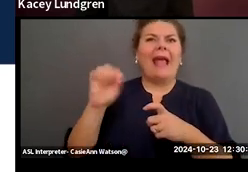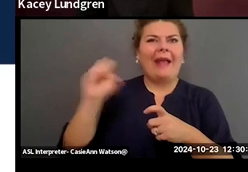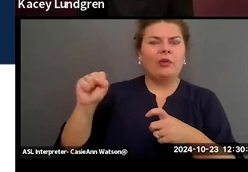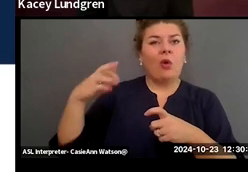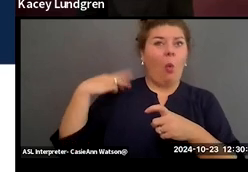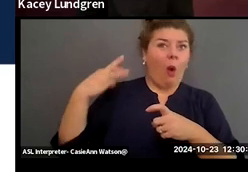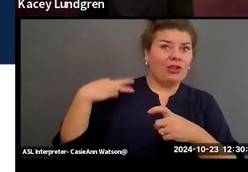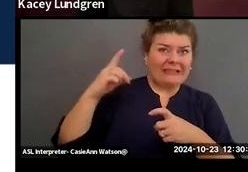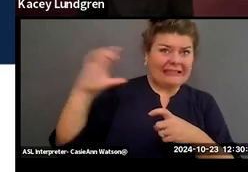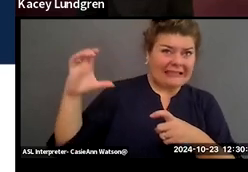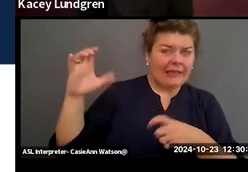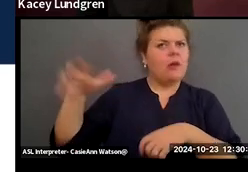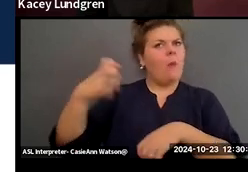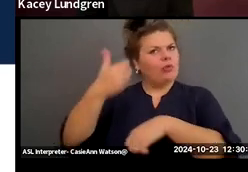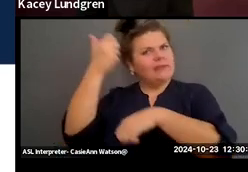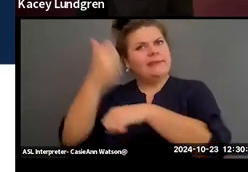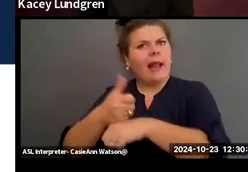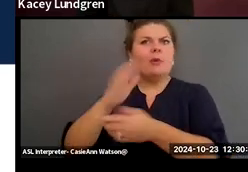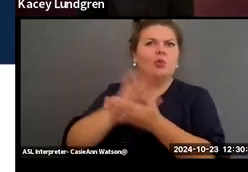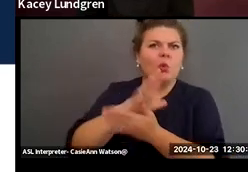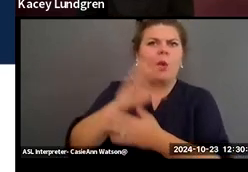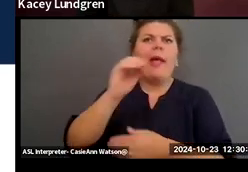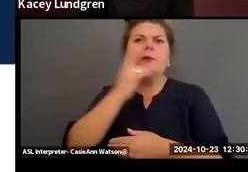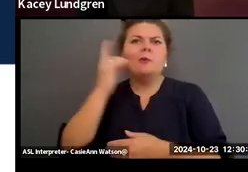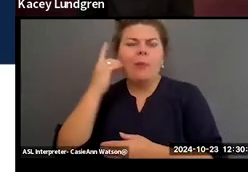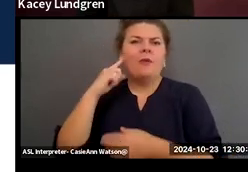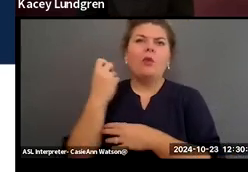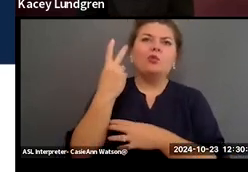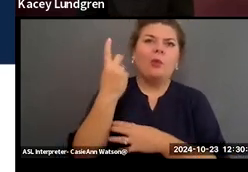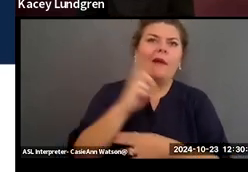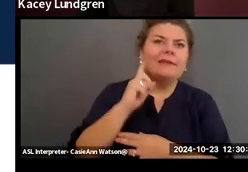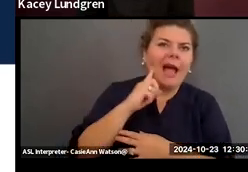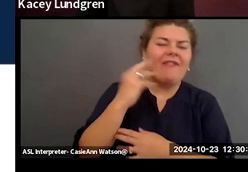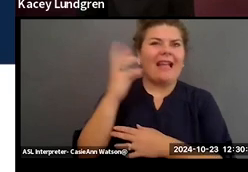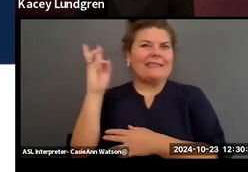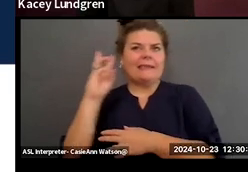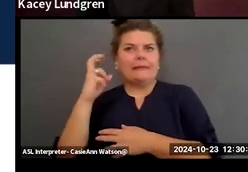to establish a school and dormitories for 12 deaf and 6 blind students.